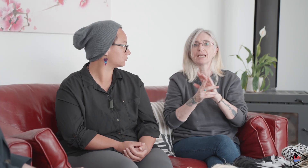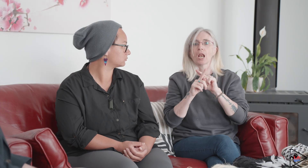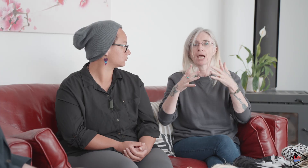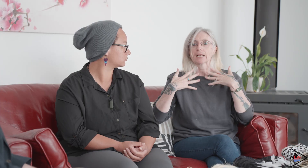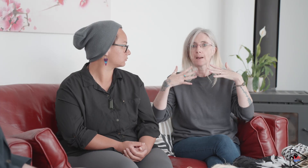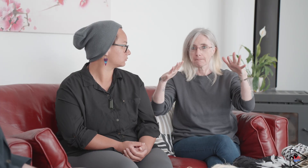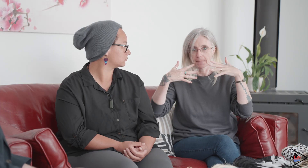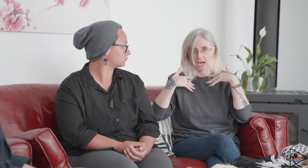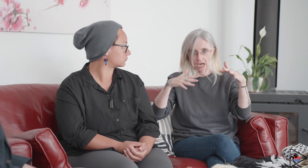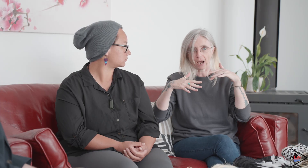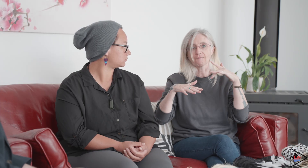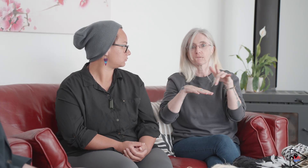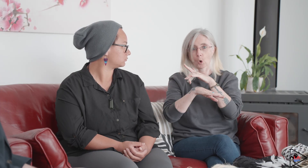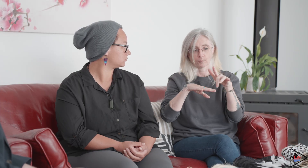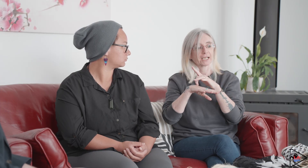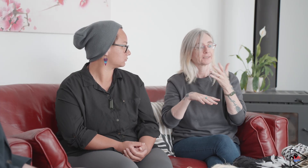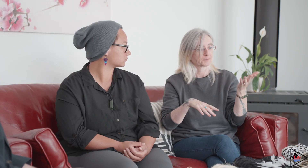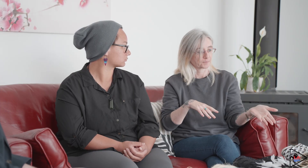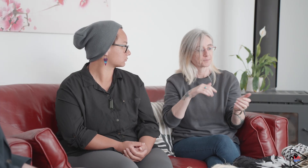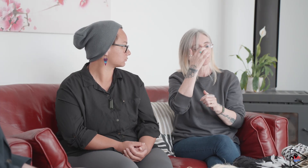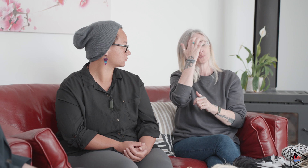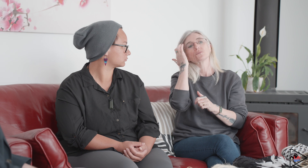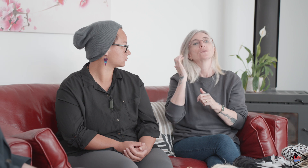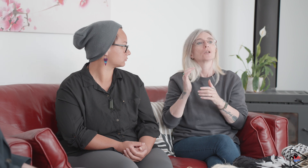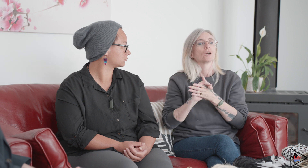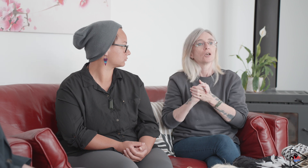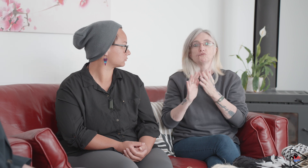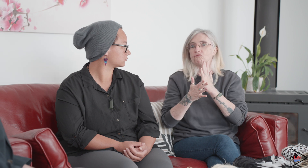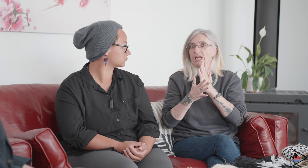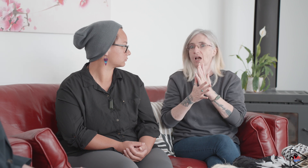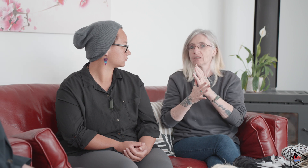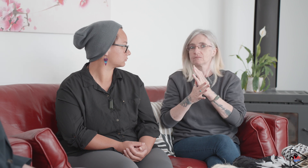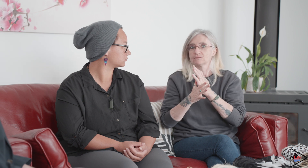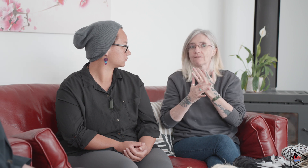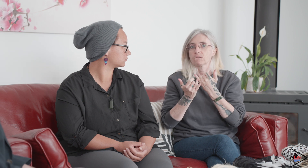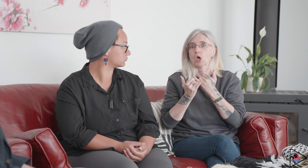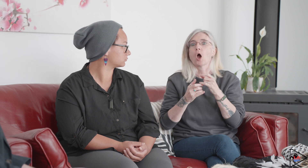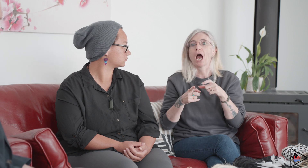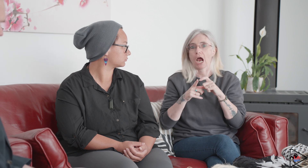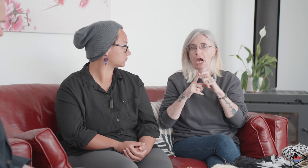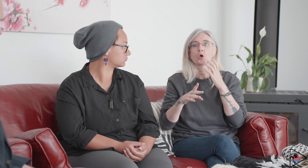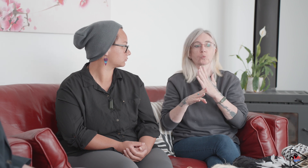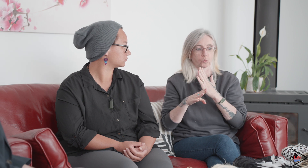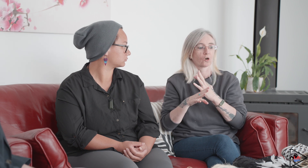it's something that's used in kapahaka performances and so on. A lot of hard work is